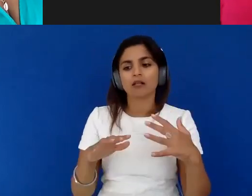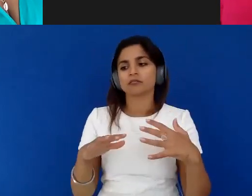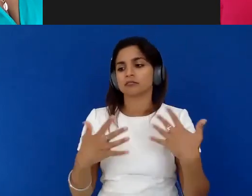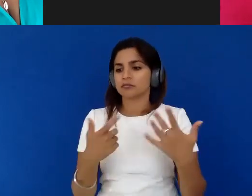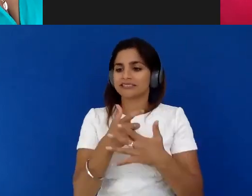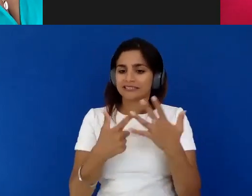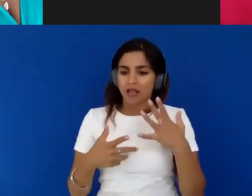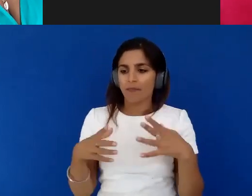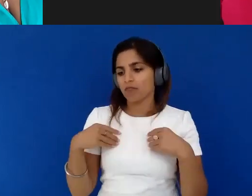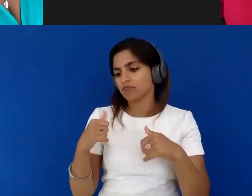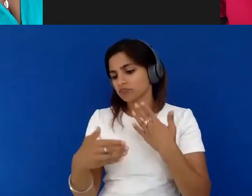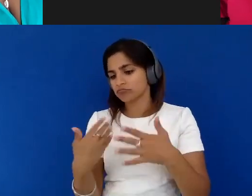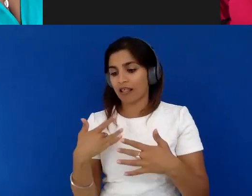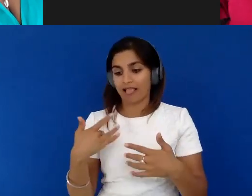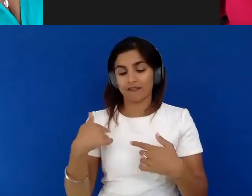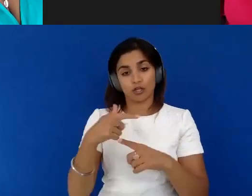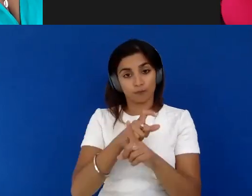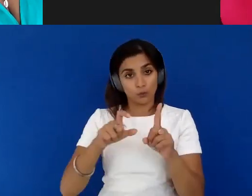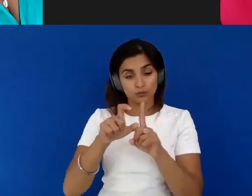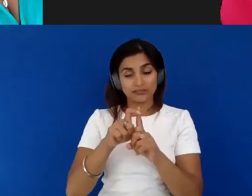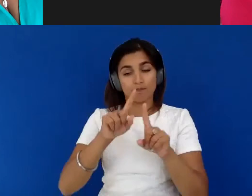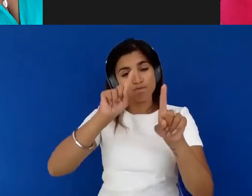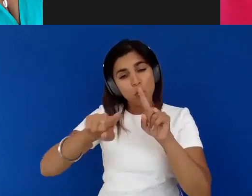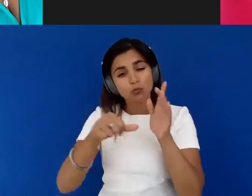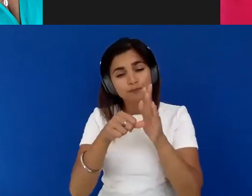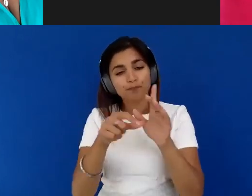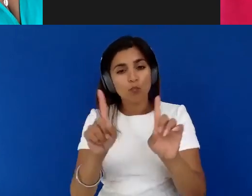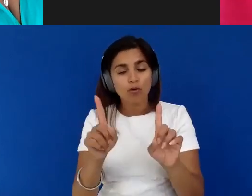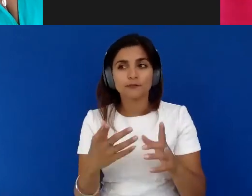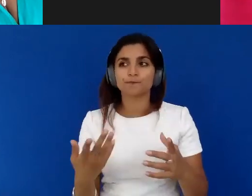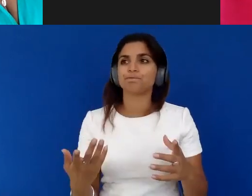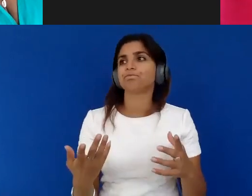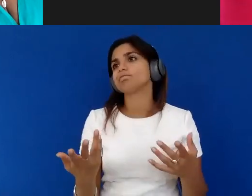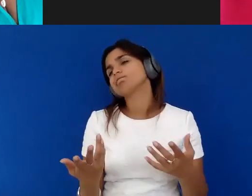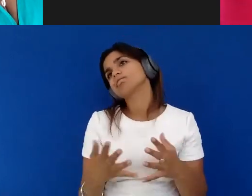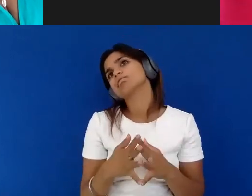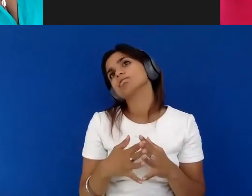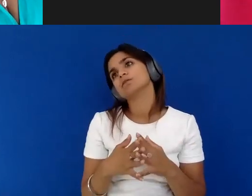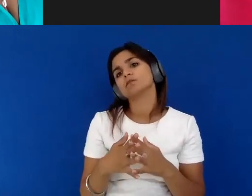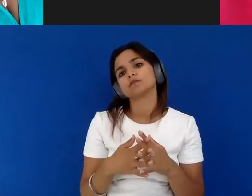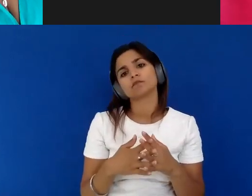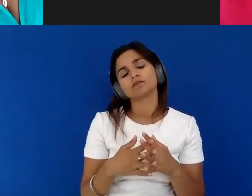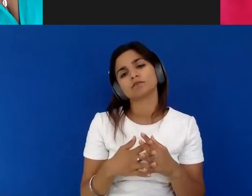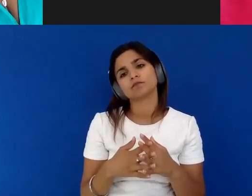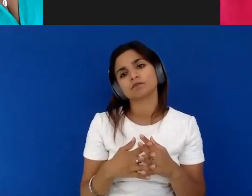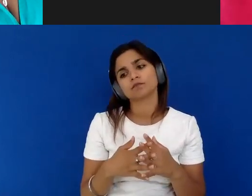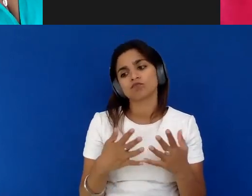things that's been the most difficult I guess has been finding spaces that,